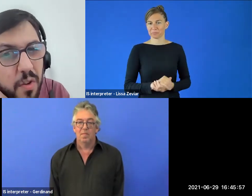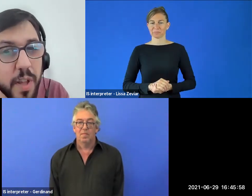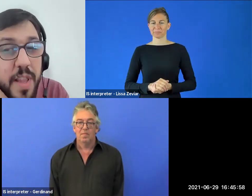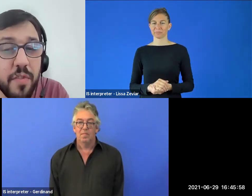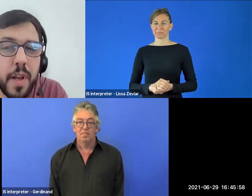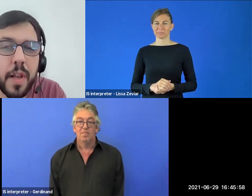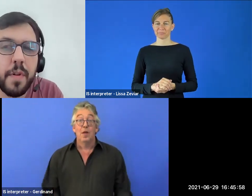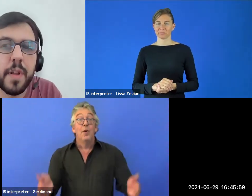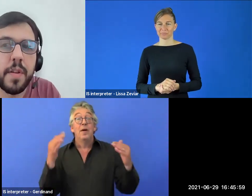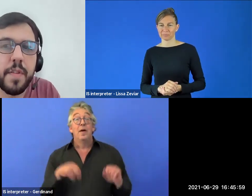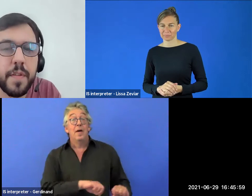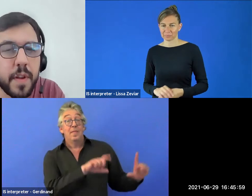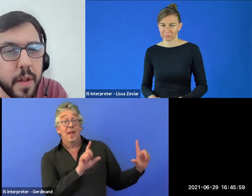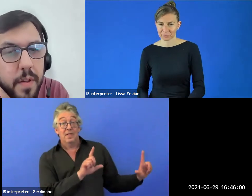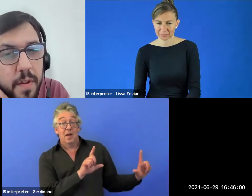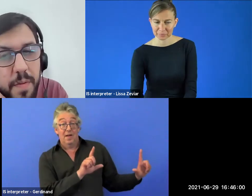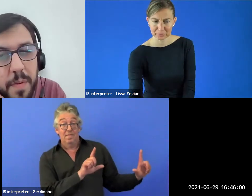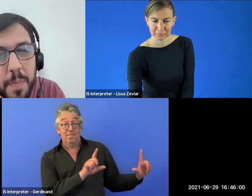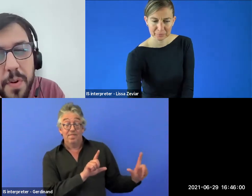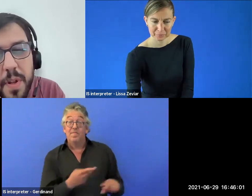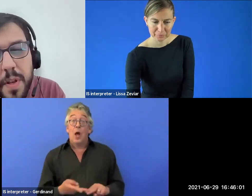At national level, and this is very important,